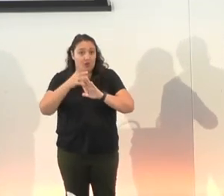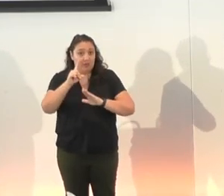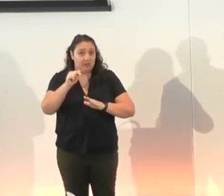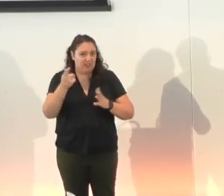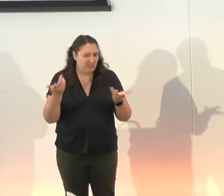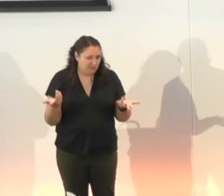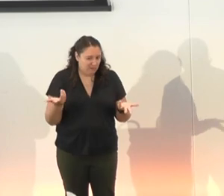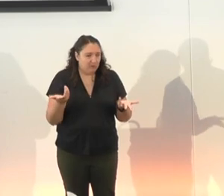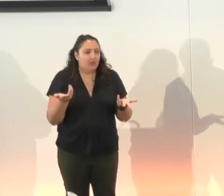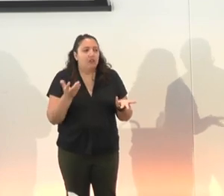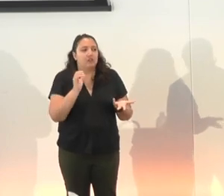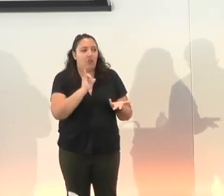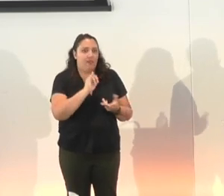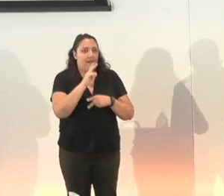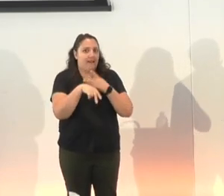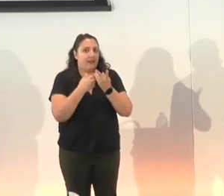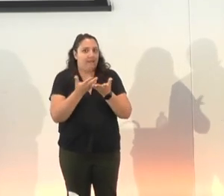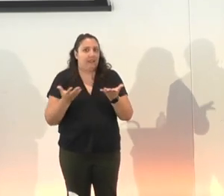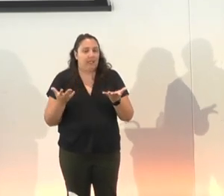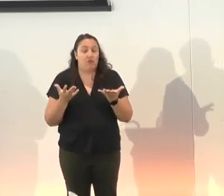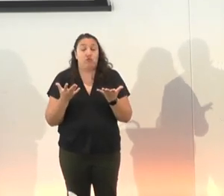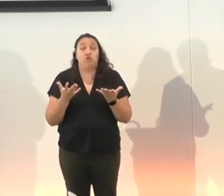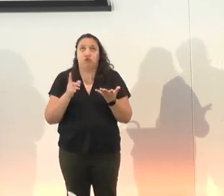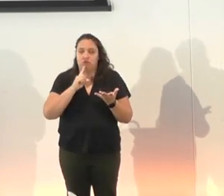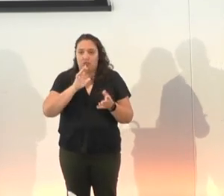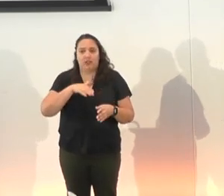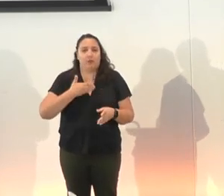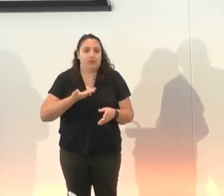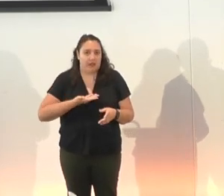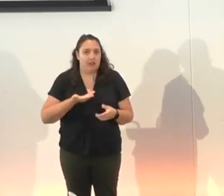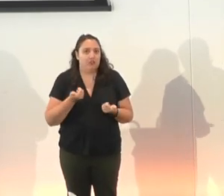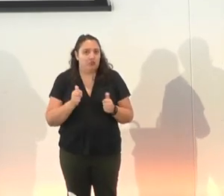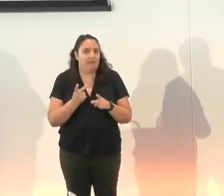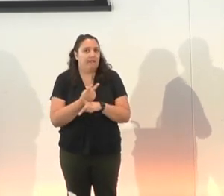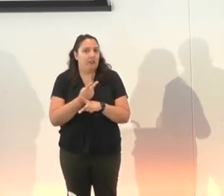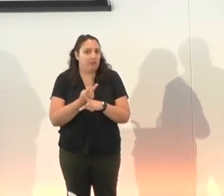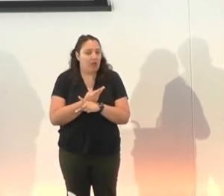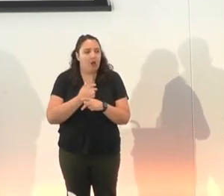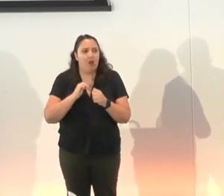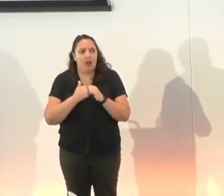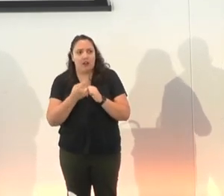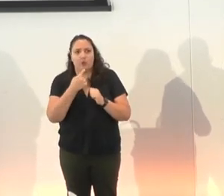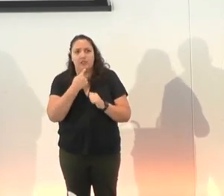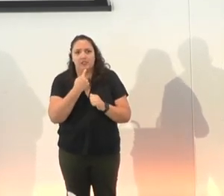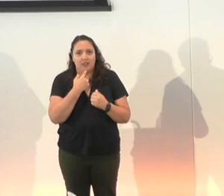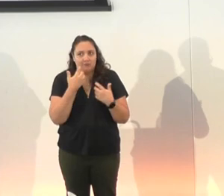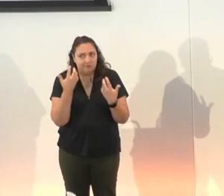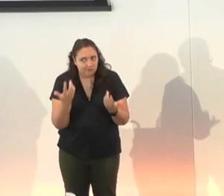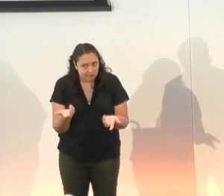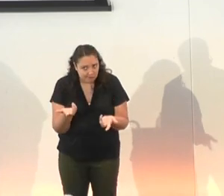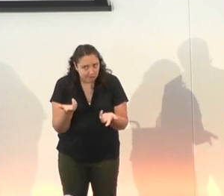of thing is really upsetting in trying to figure out how we can say just because somebody does not